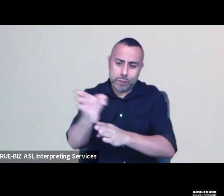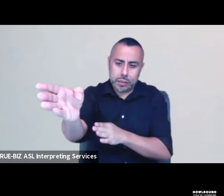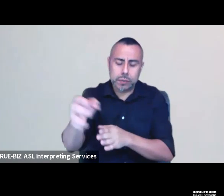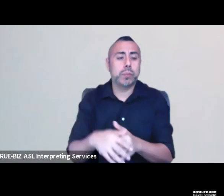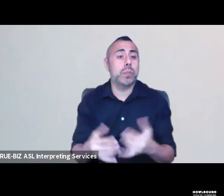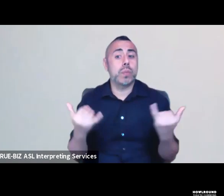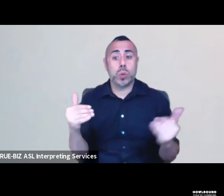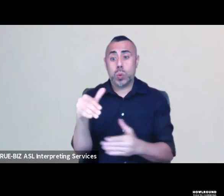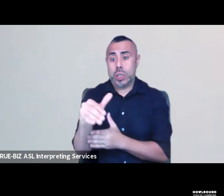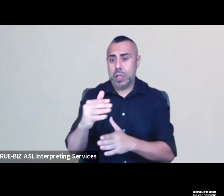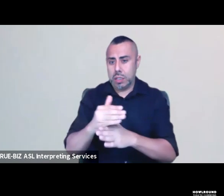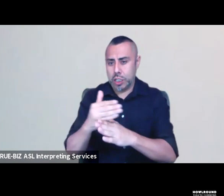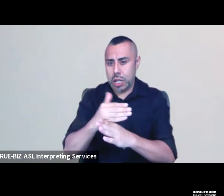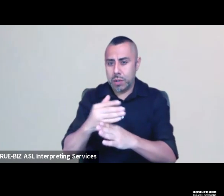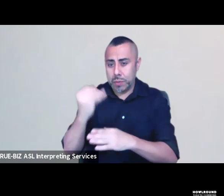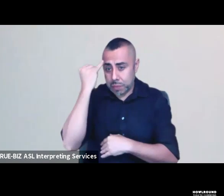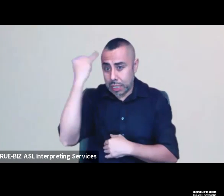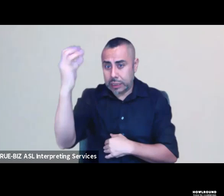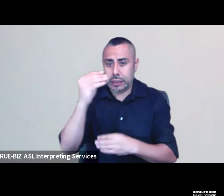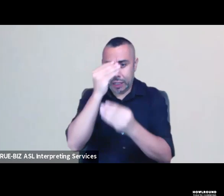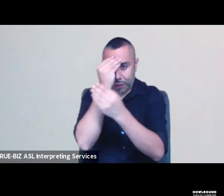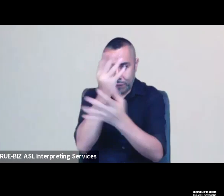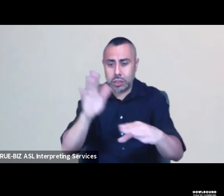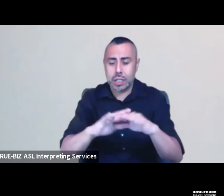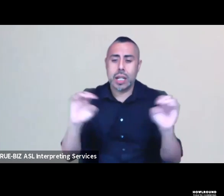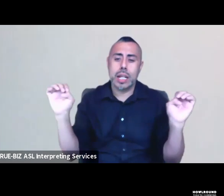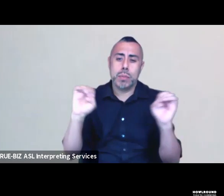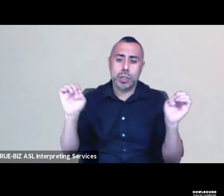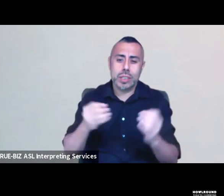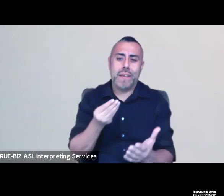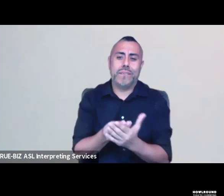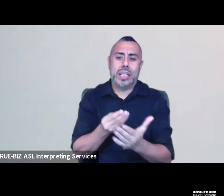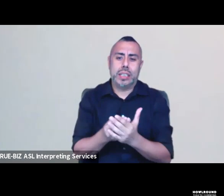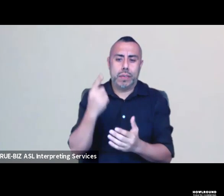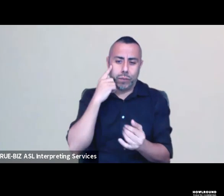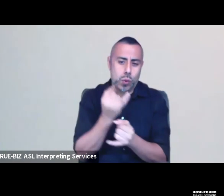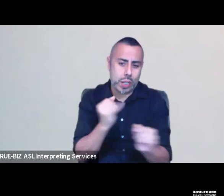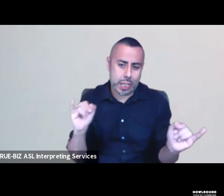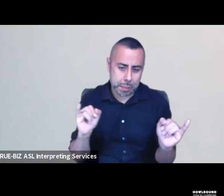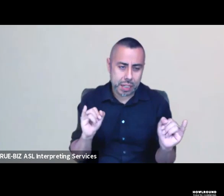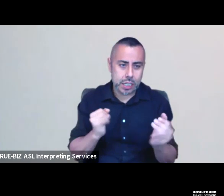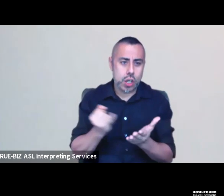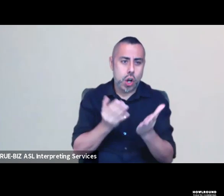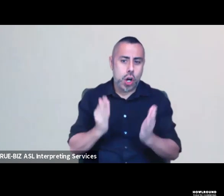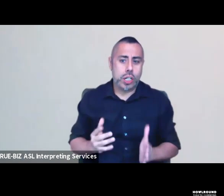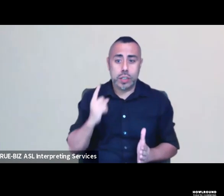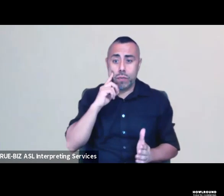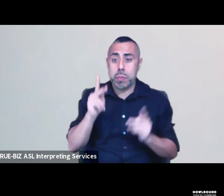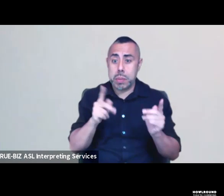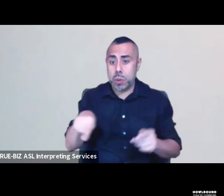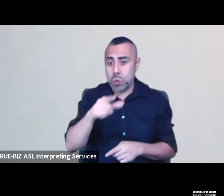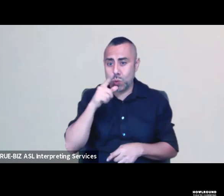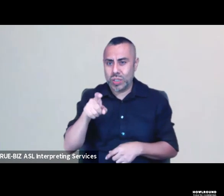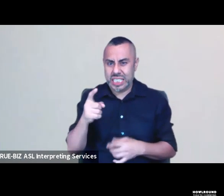and information about emergency funding for independent artists for folks who need support immediately